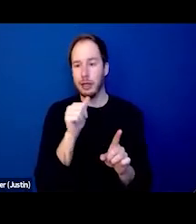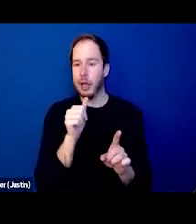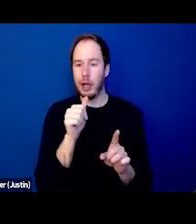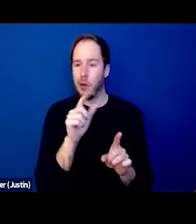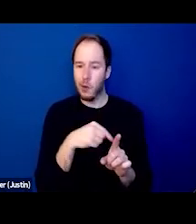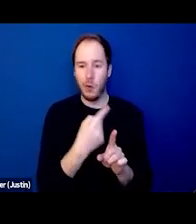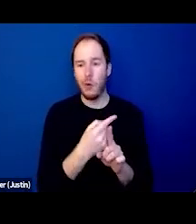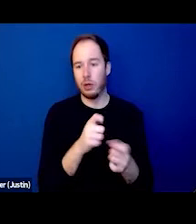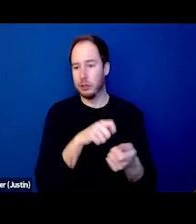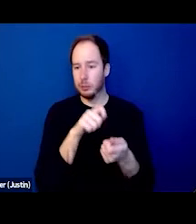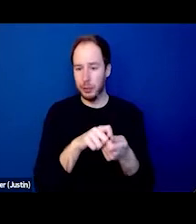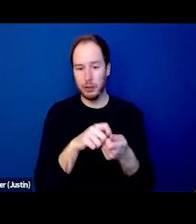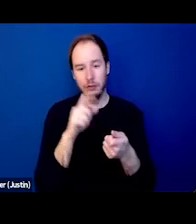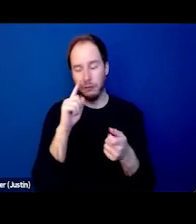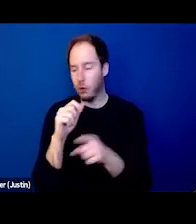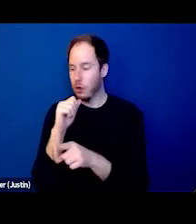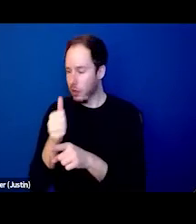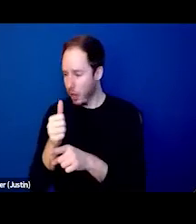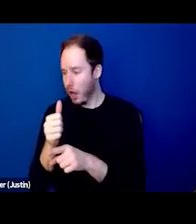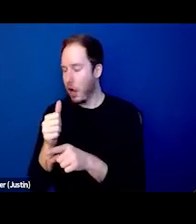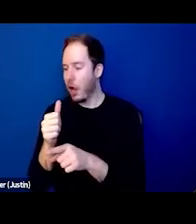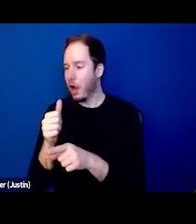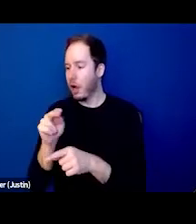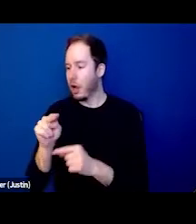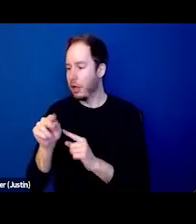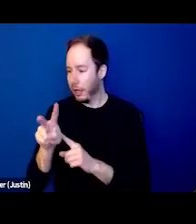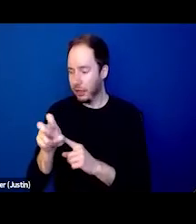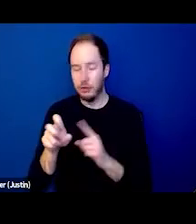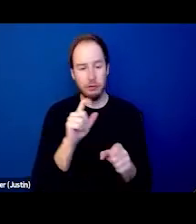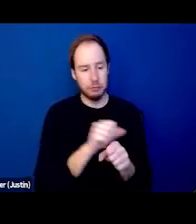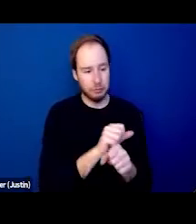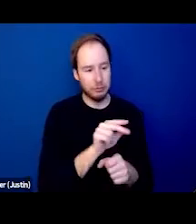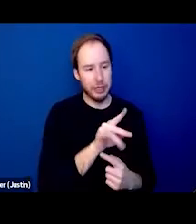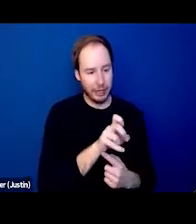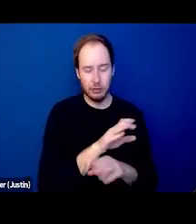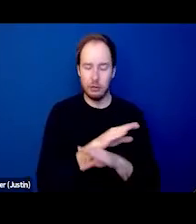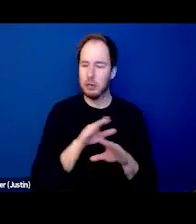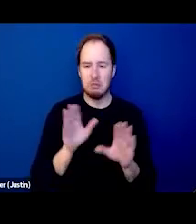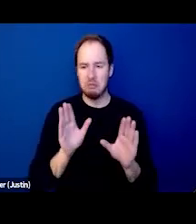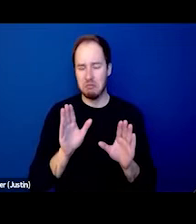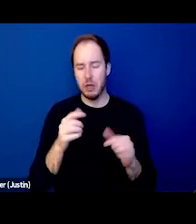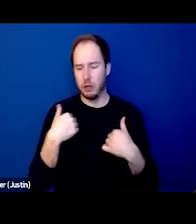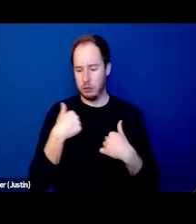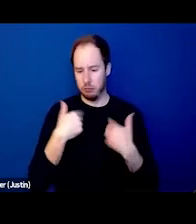to non-native to native people. As native people ourselves we try to follow these rules